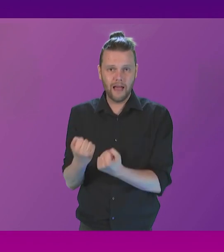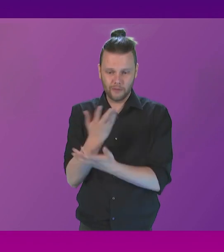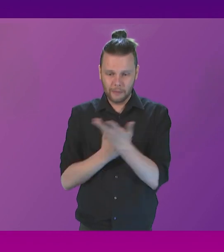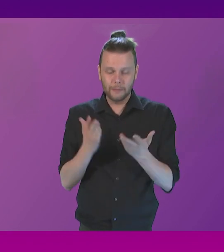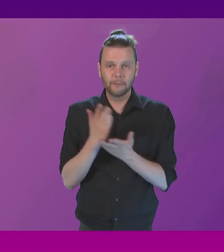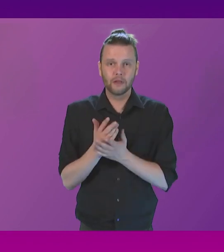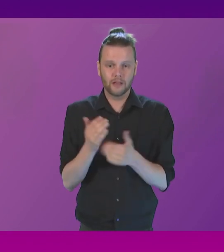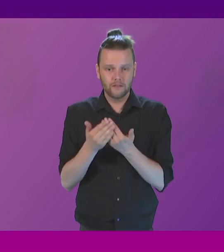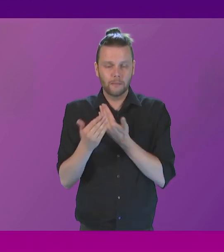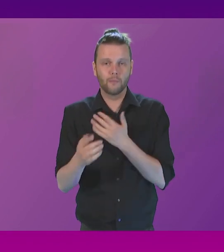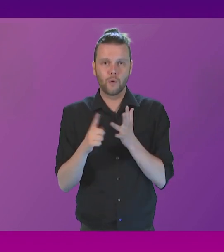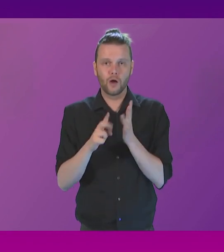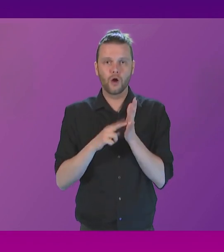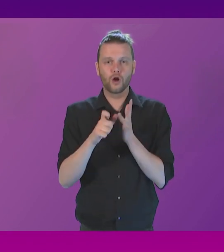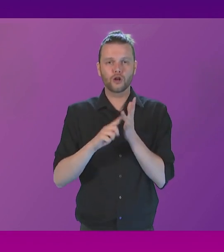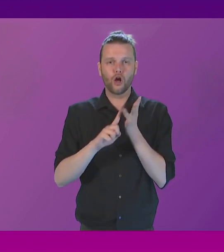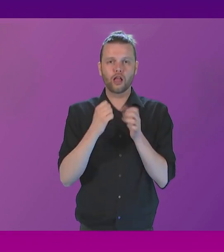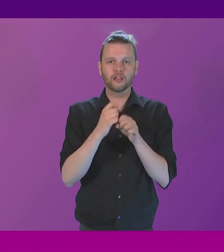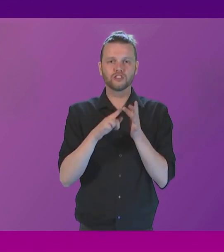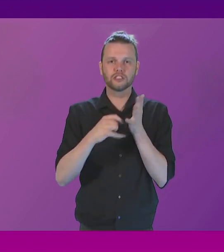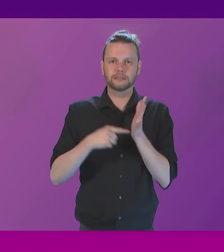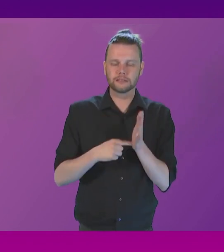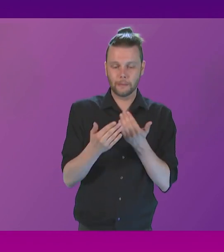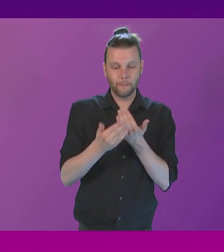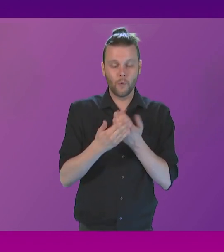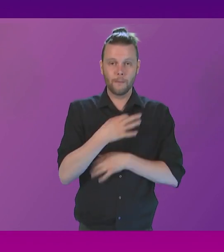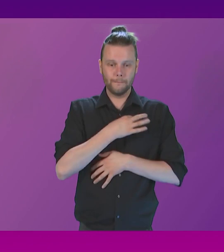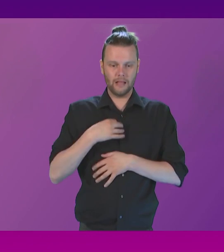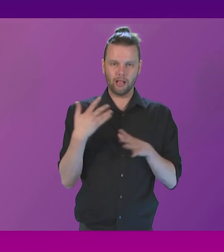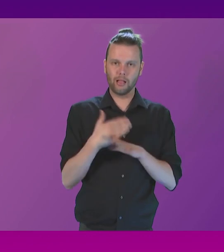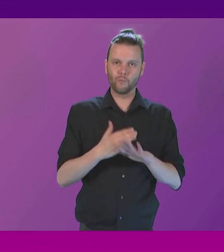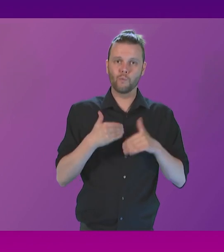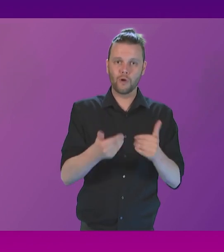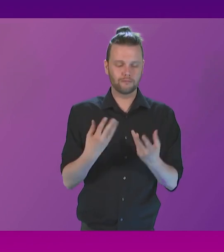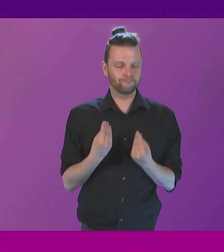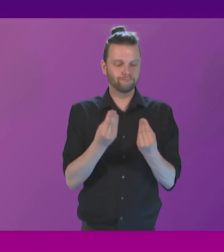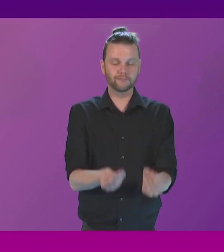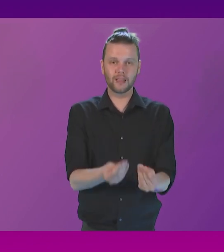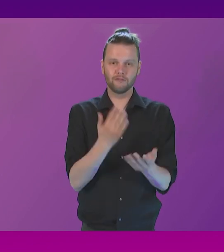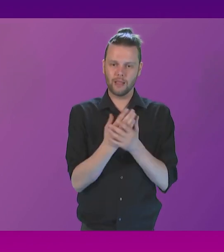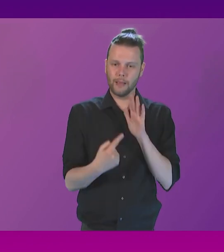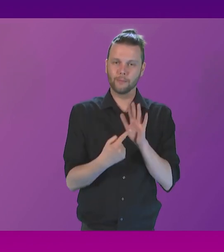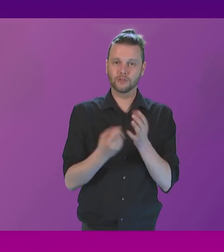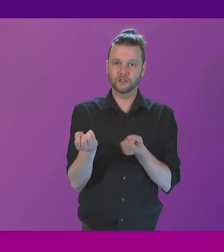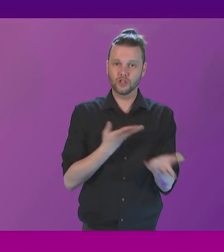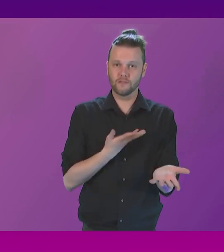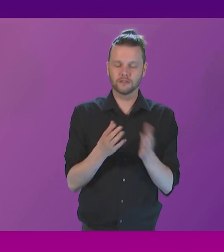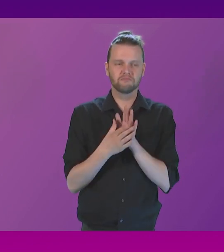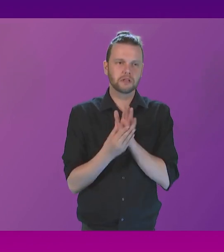more oncologists and more members of the medical workforce who are able to provide those important services. For example, as I referenced in an earlier answer, since